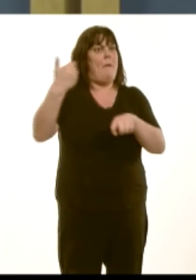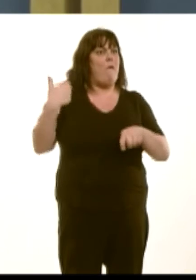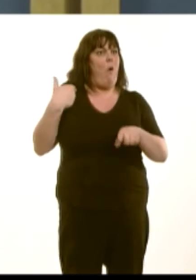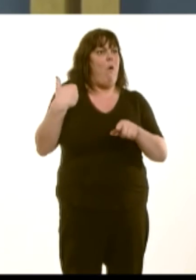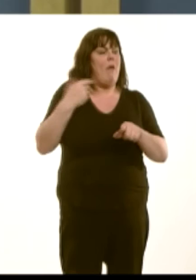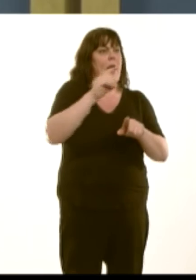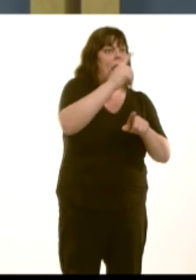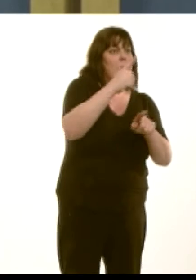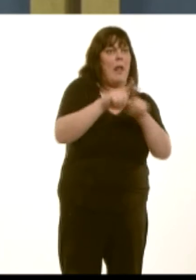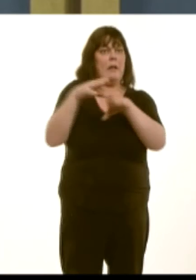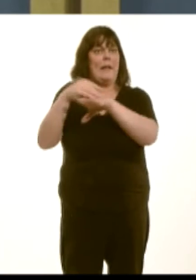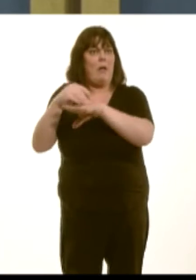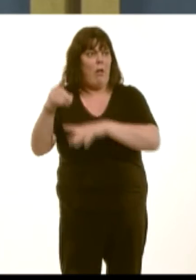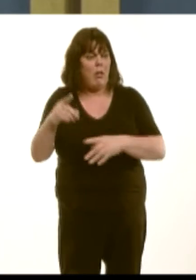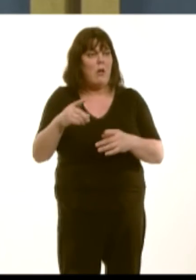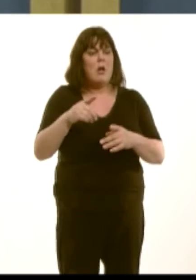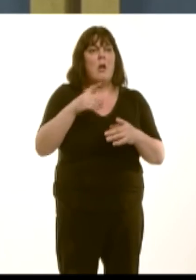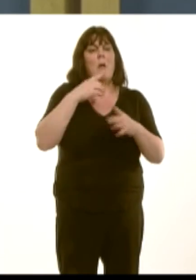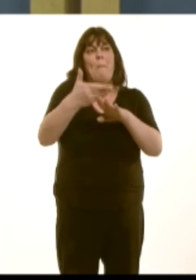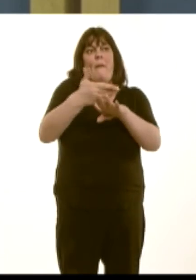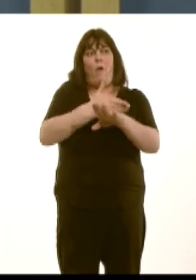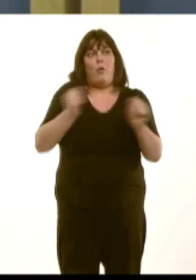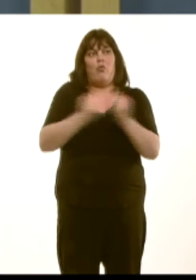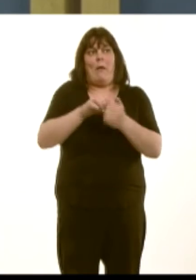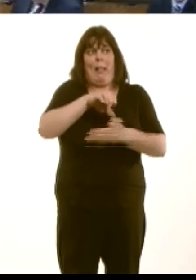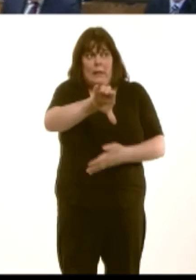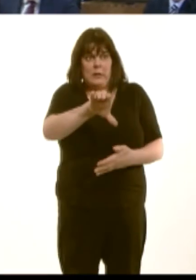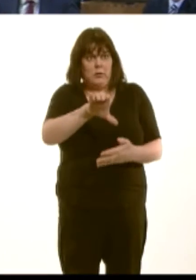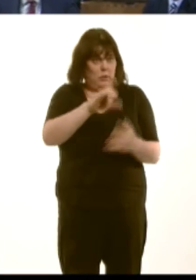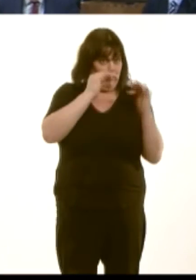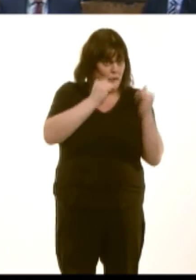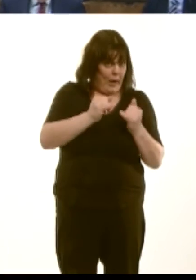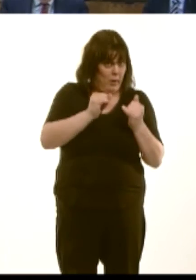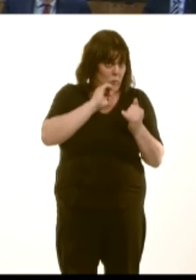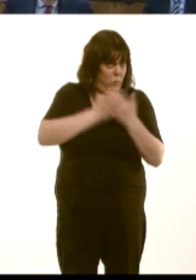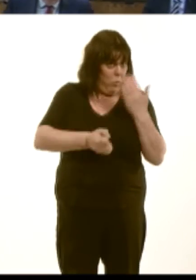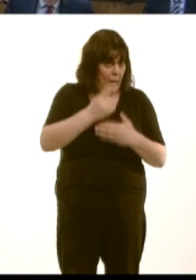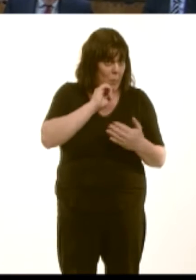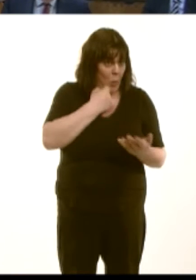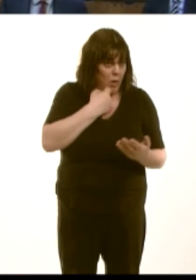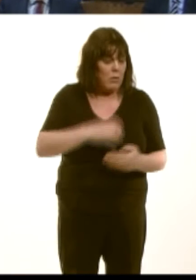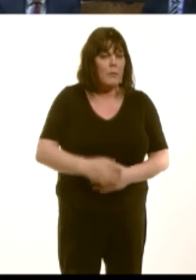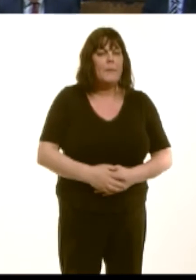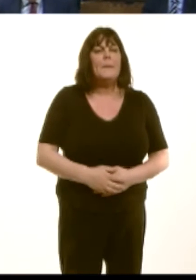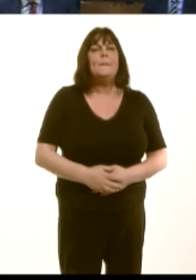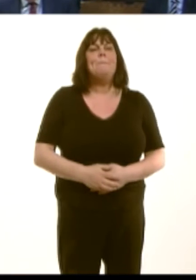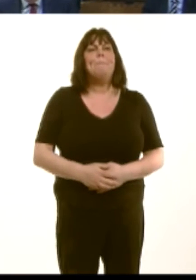and Heysel, prior to any licensing taking place? Carwyn Jones: I think itís essential, because what we have to remember is that the newer